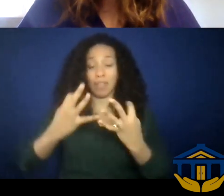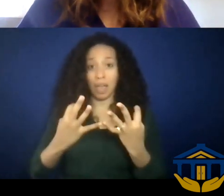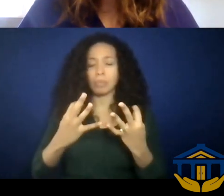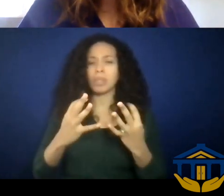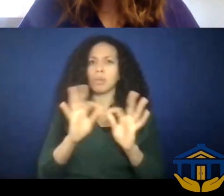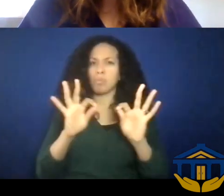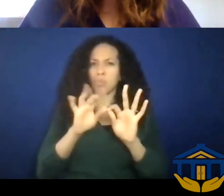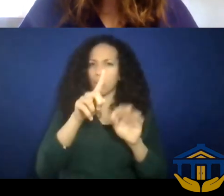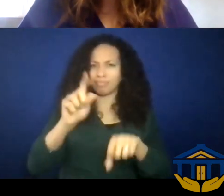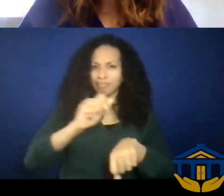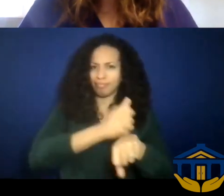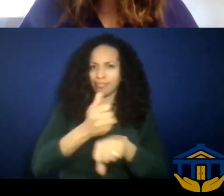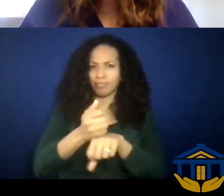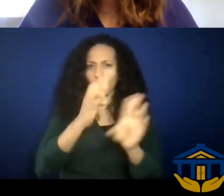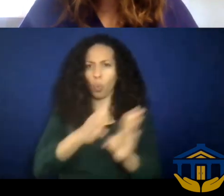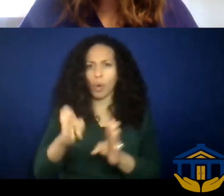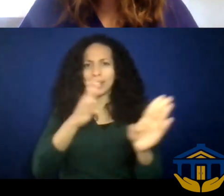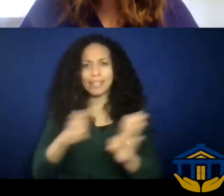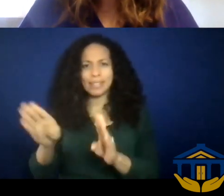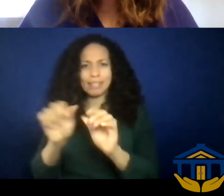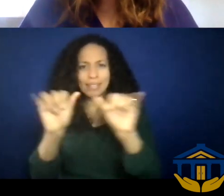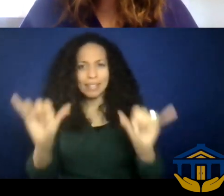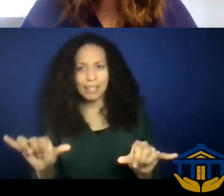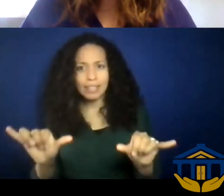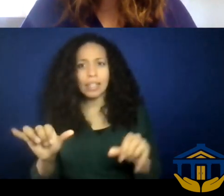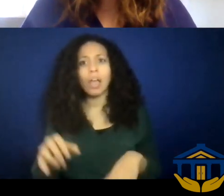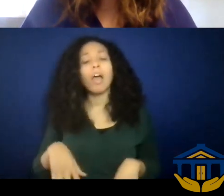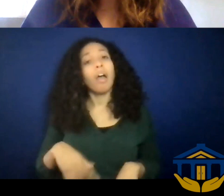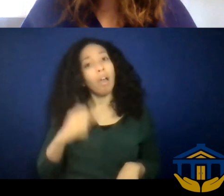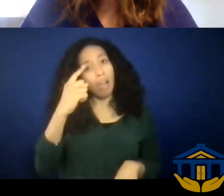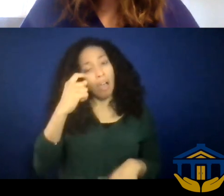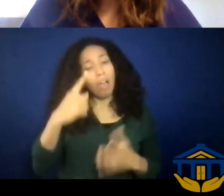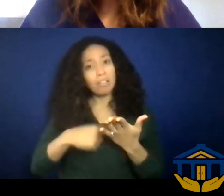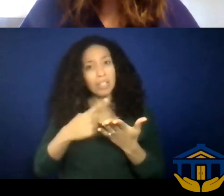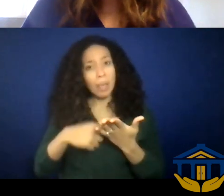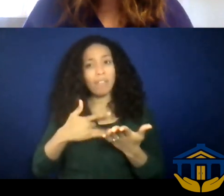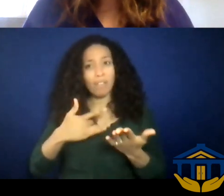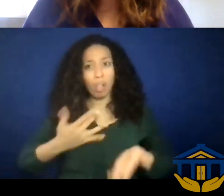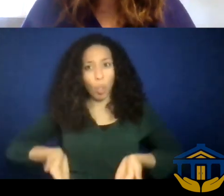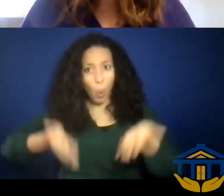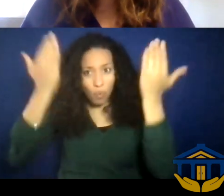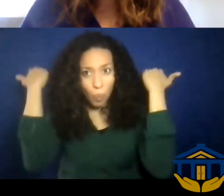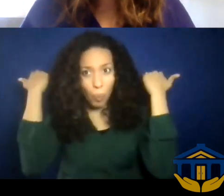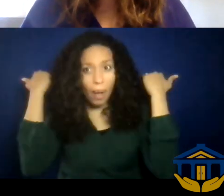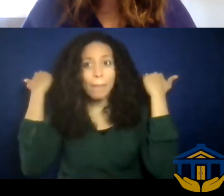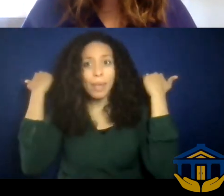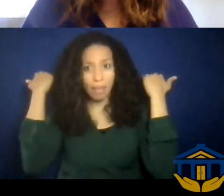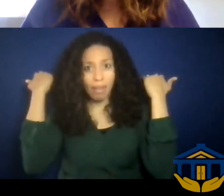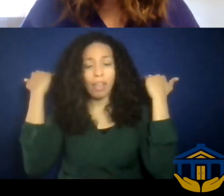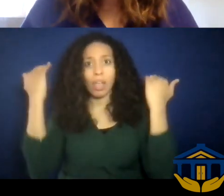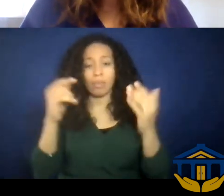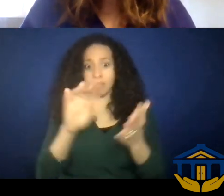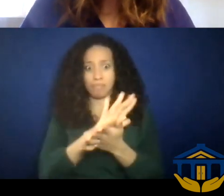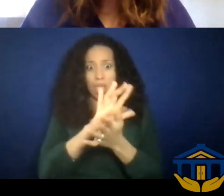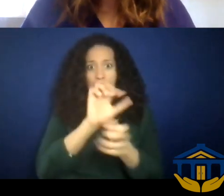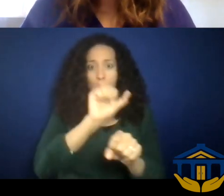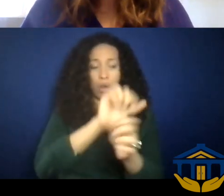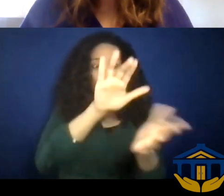It can be extremely overwhelming to receive all of this paperwork and how do you keep track of